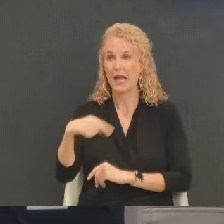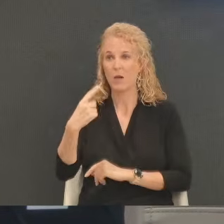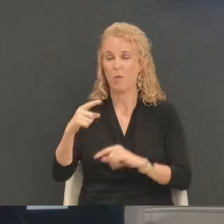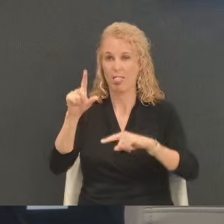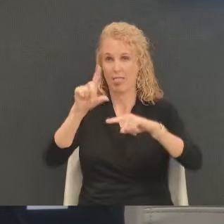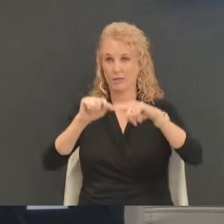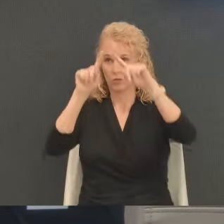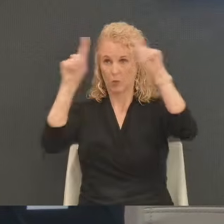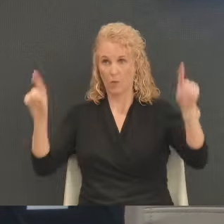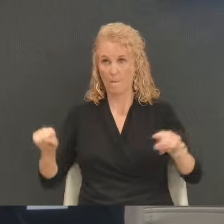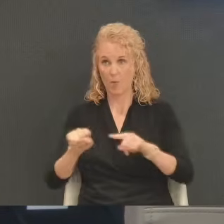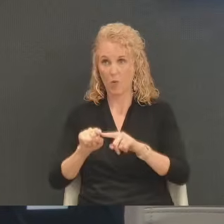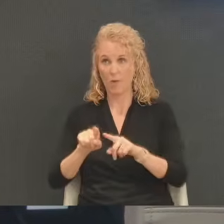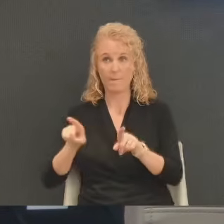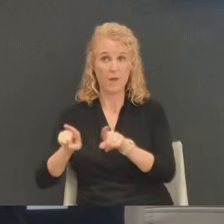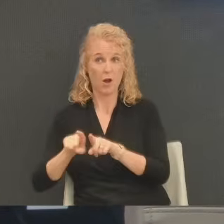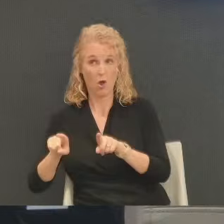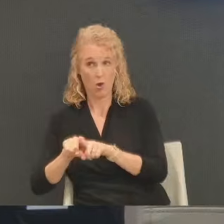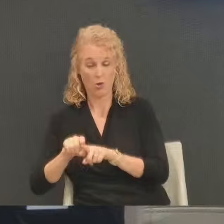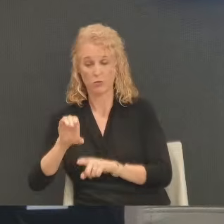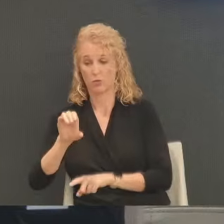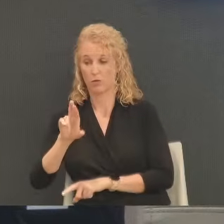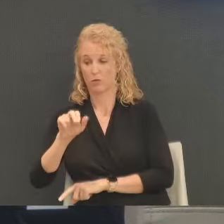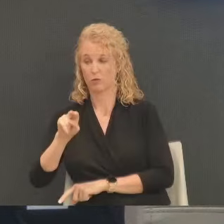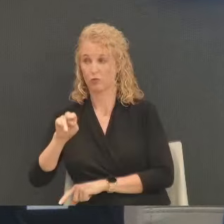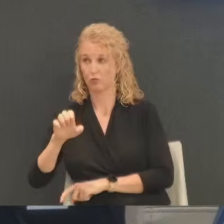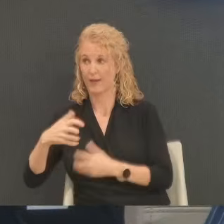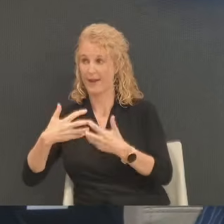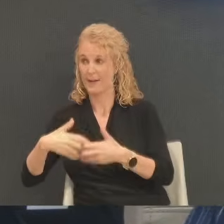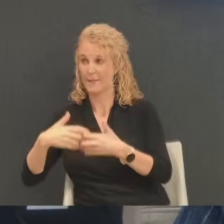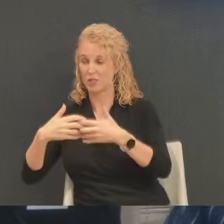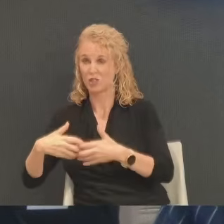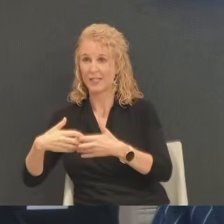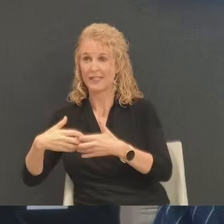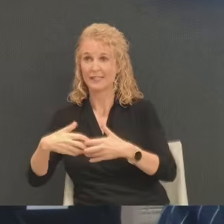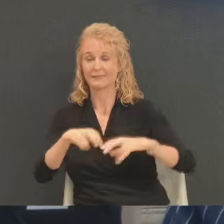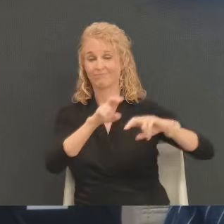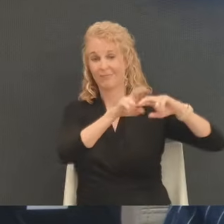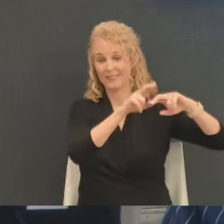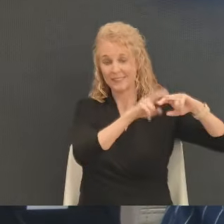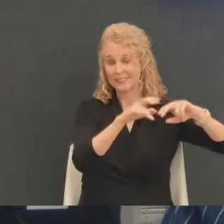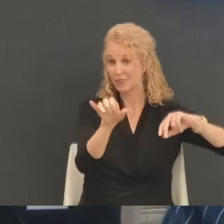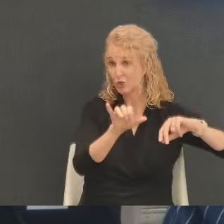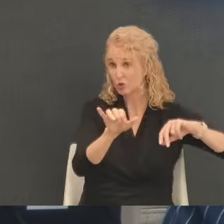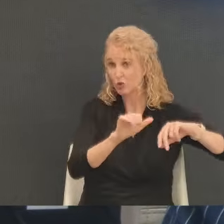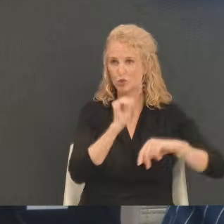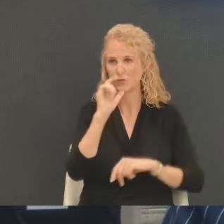but also the crane will be there for a scoreboard and seats for, you know, because I think that